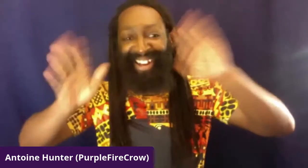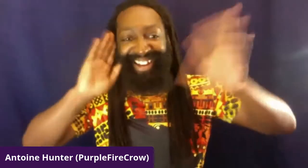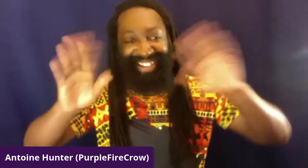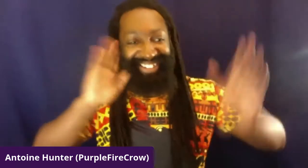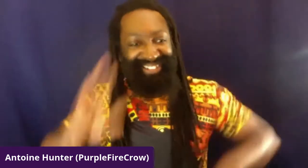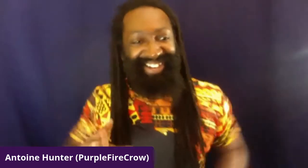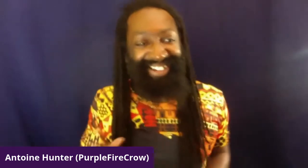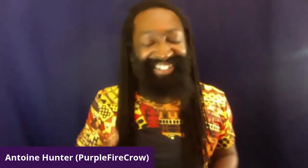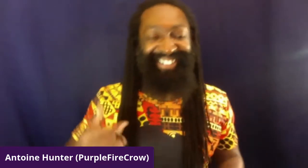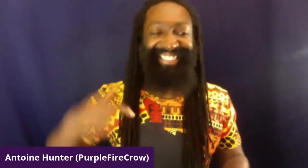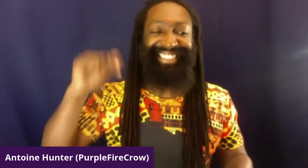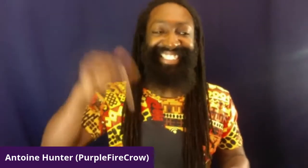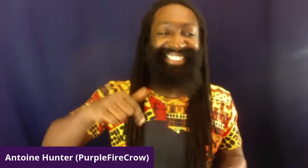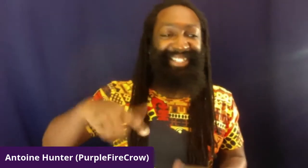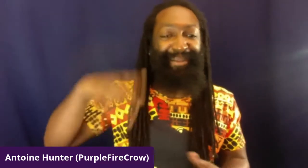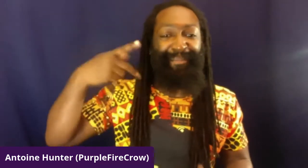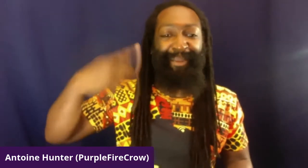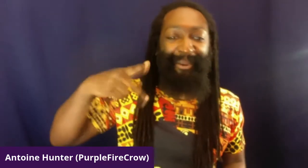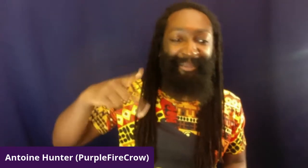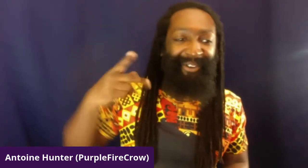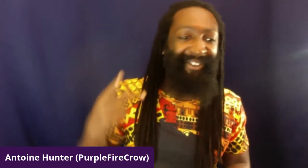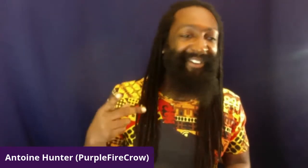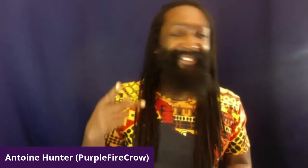Hello, hello, hello. This is PurpleFireCrow,